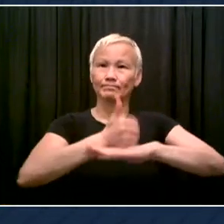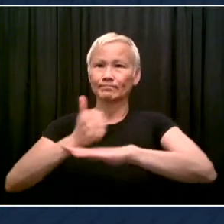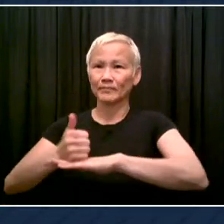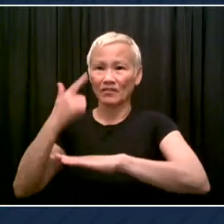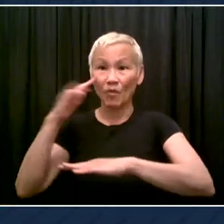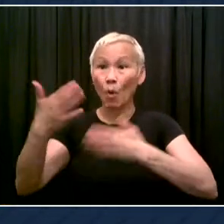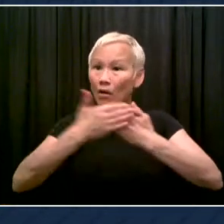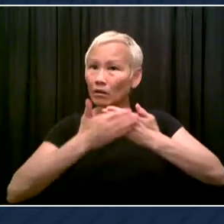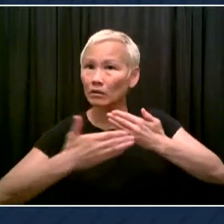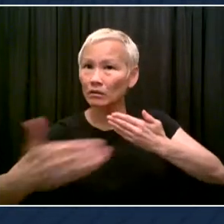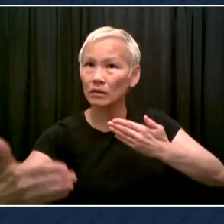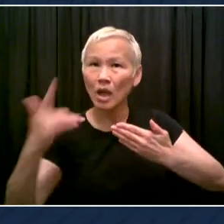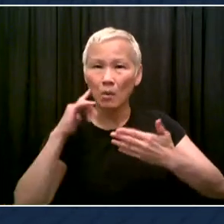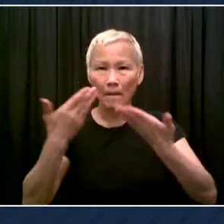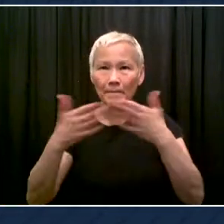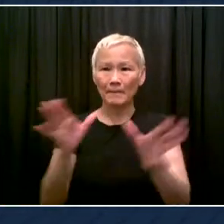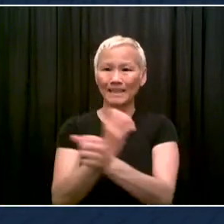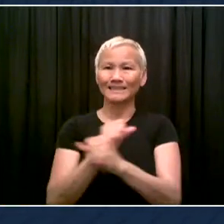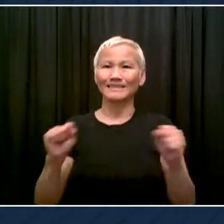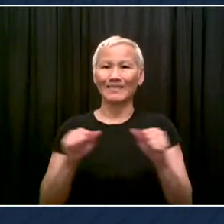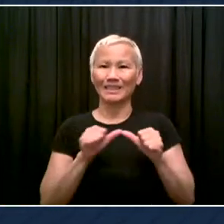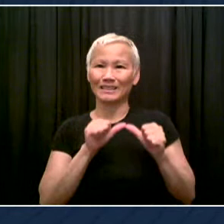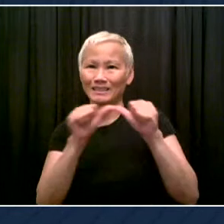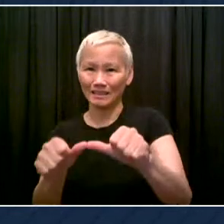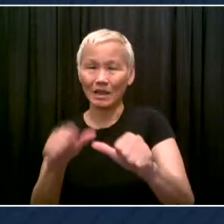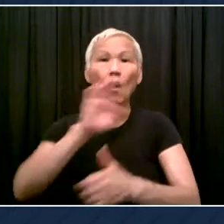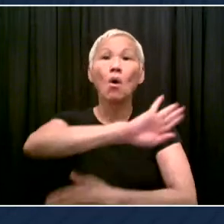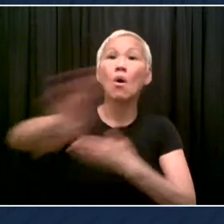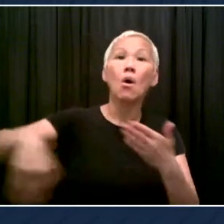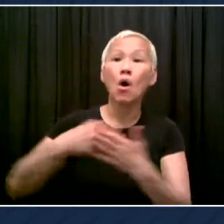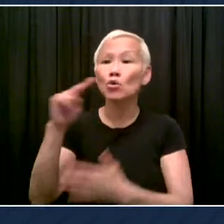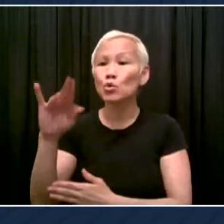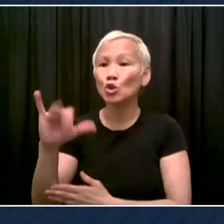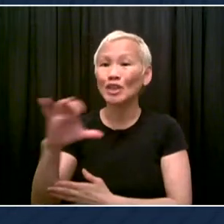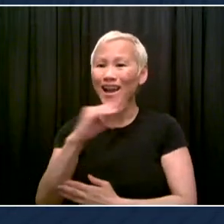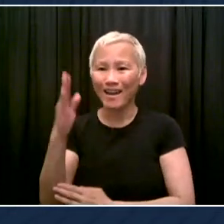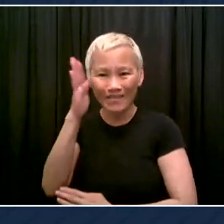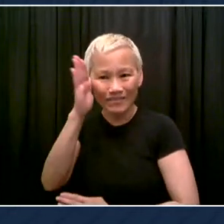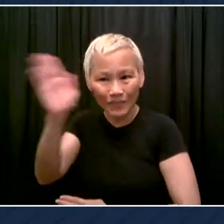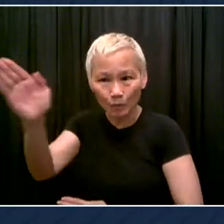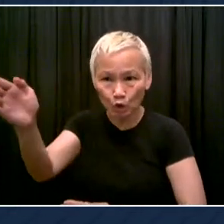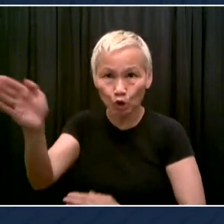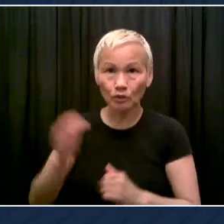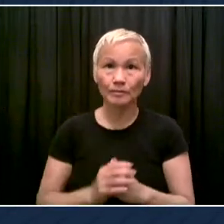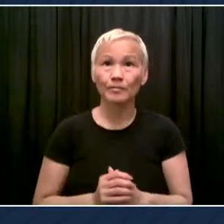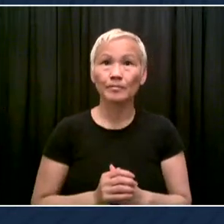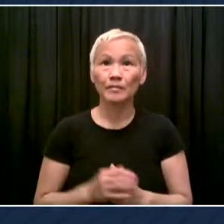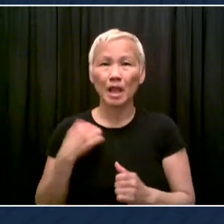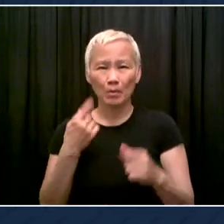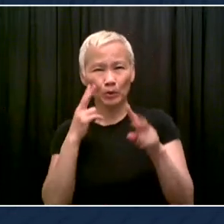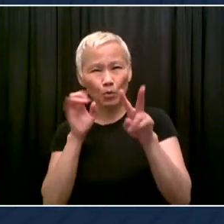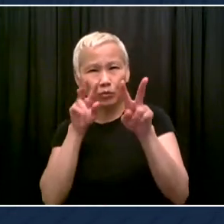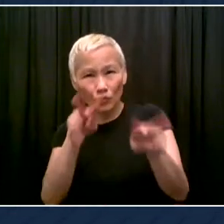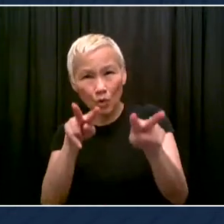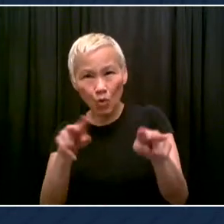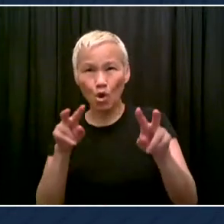SAFE SUMMER NYPD PLAN. I WILL BE GREAT